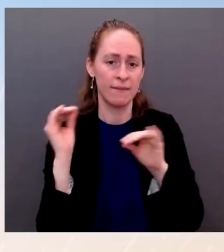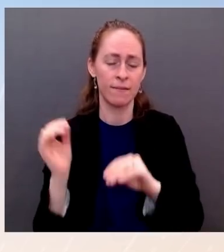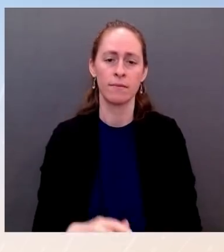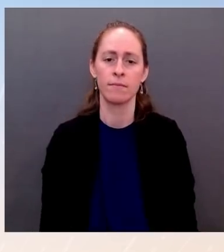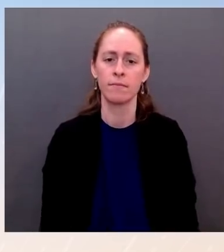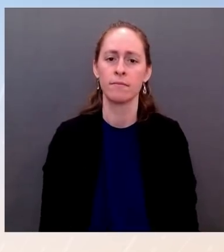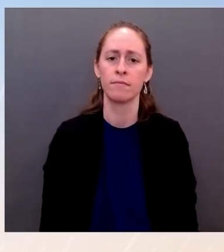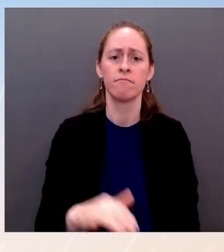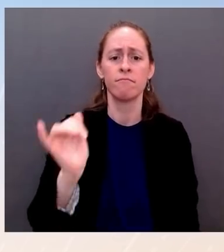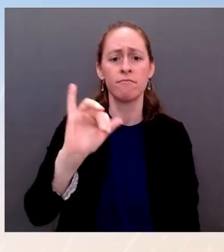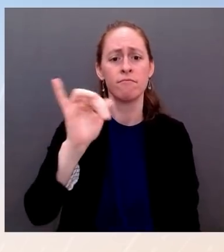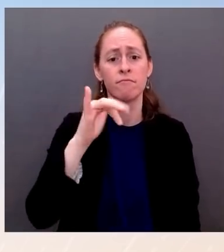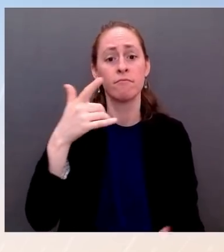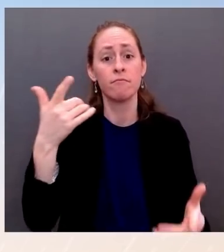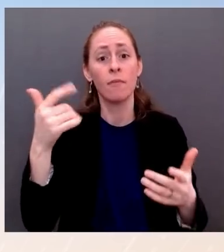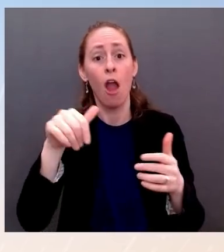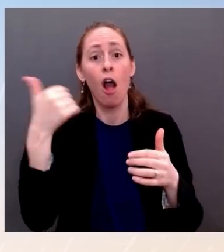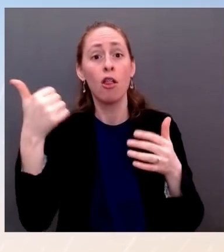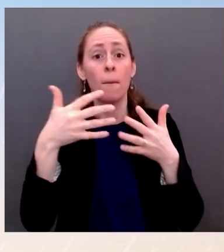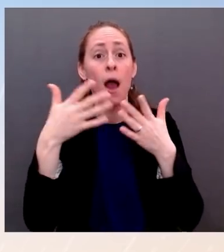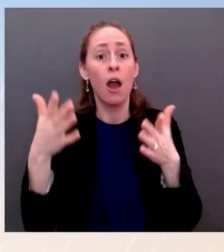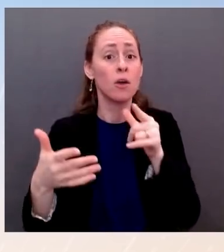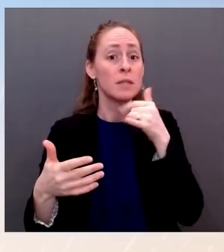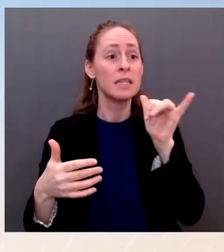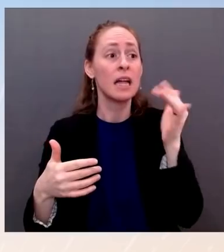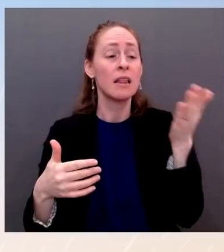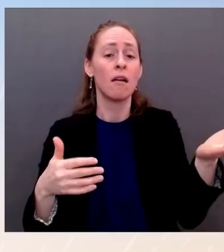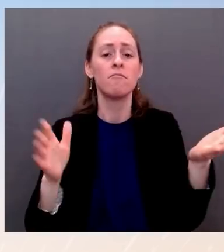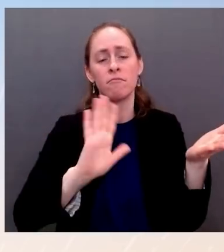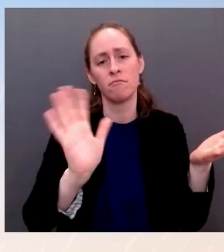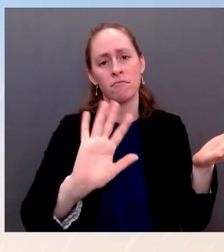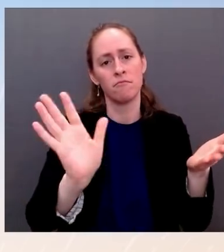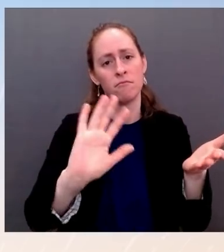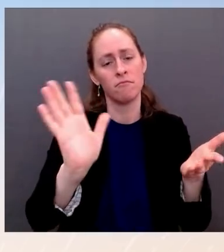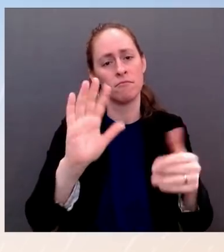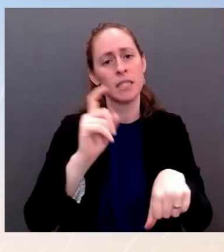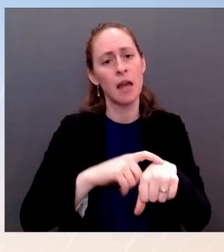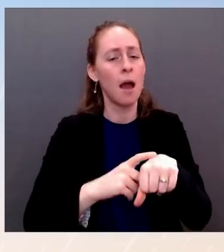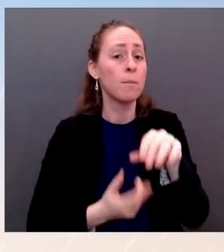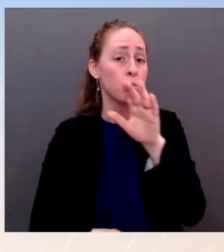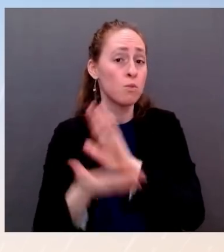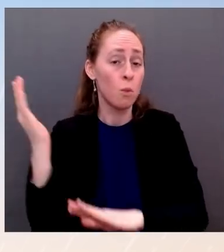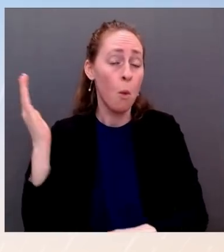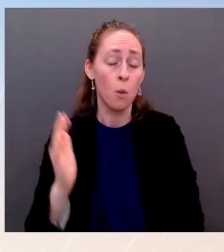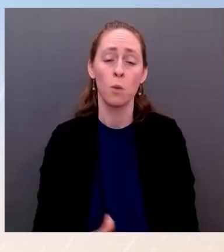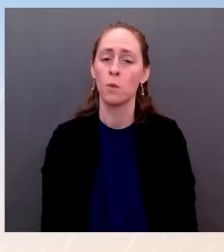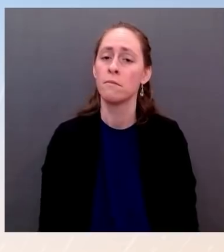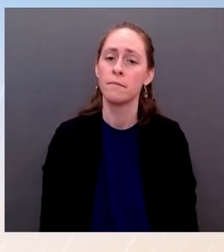We want to be crystal-clear on this point: Any American in Ukraine should leave as soon as possible,